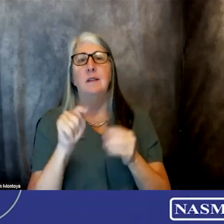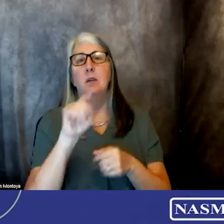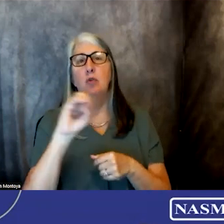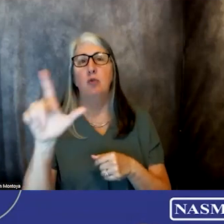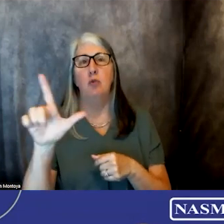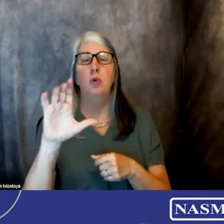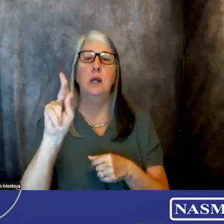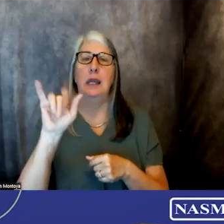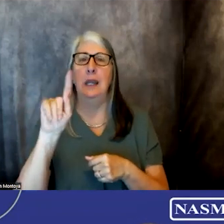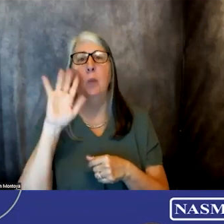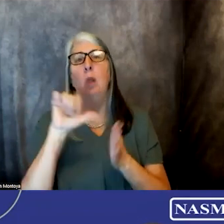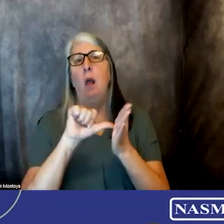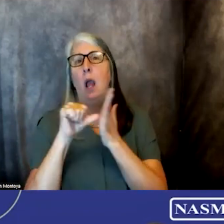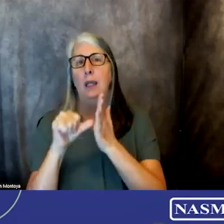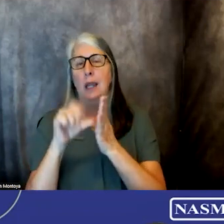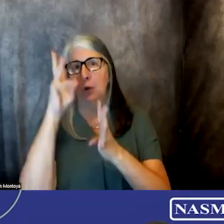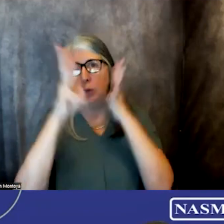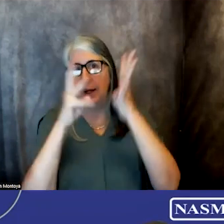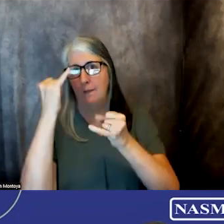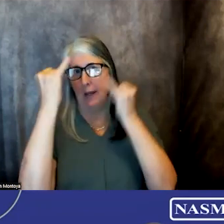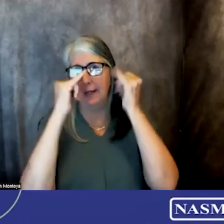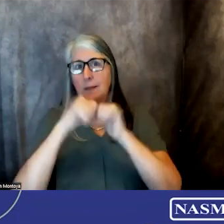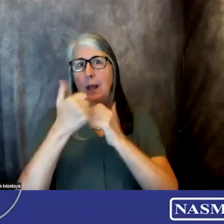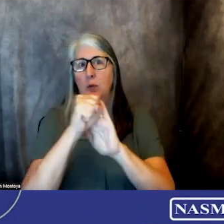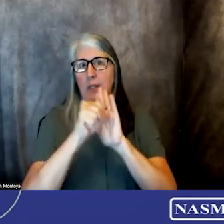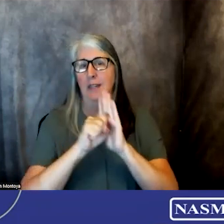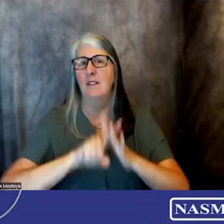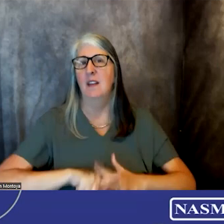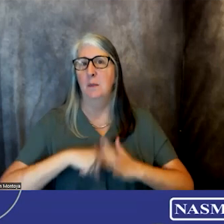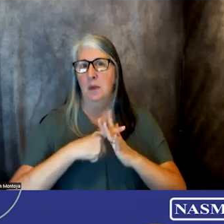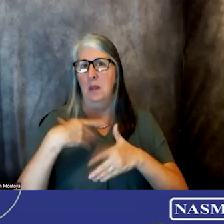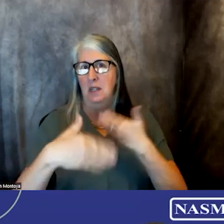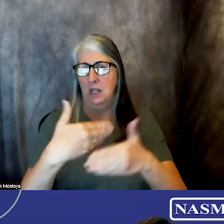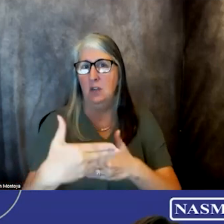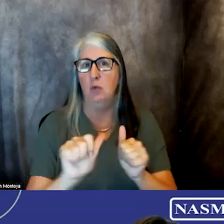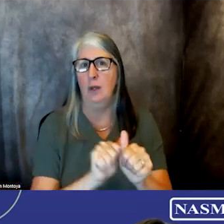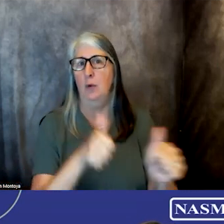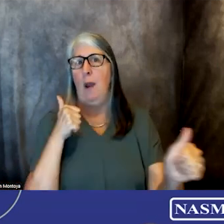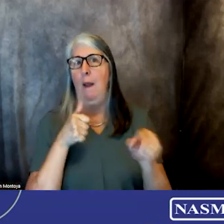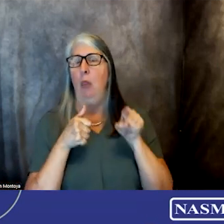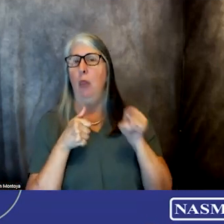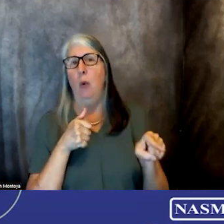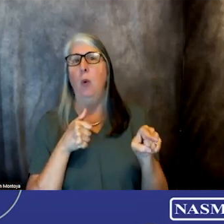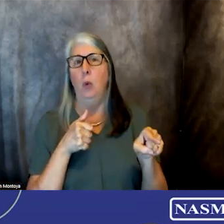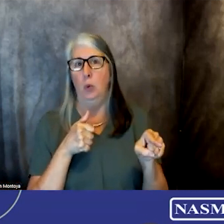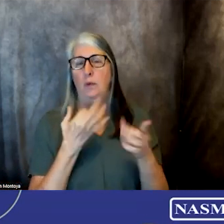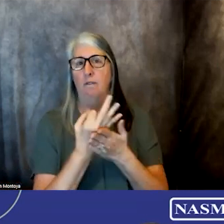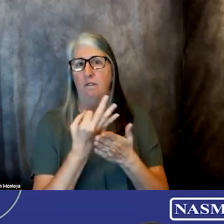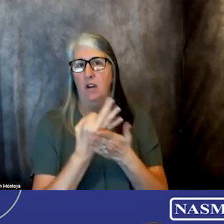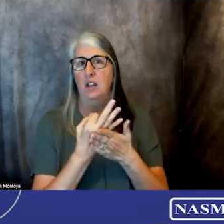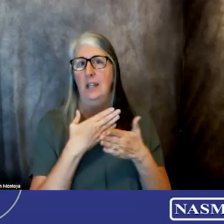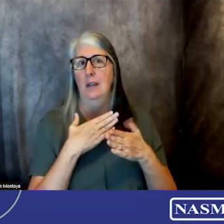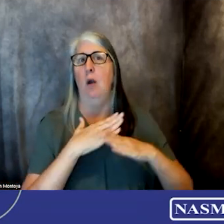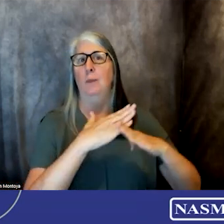STRATEGY IT IS THAT STATES HAVE USED TO GET AROUND THOSE FUNDING OBSTACLES.